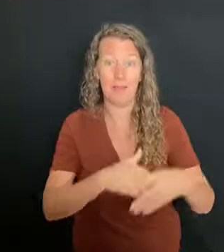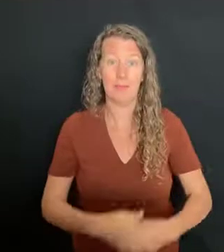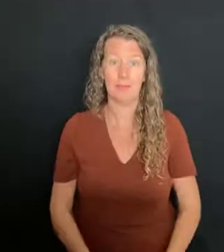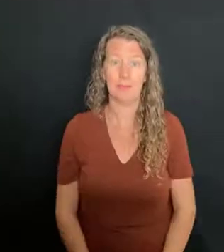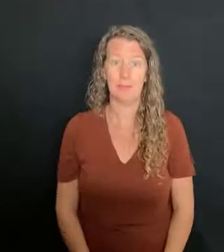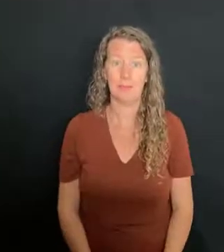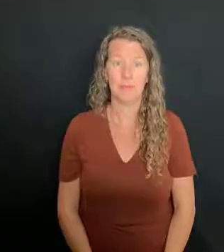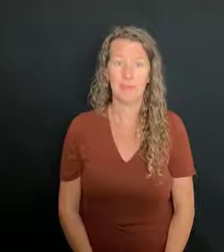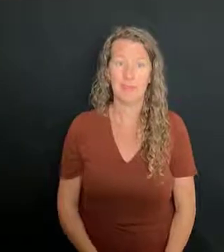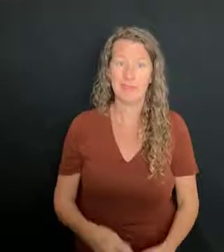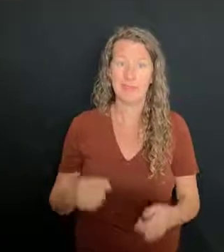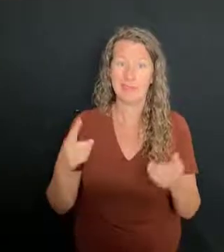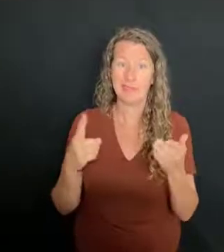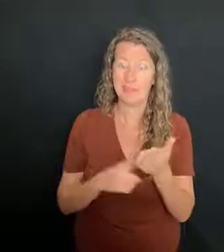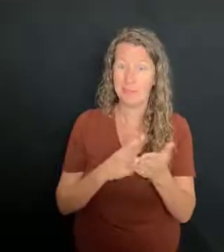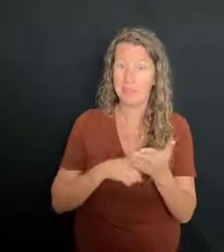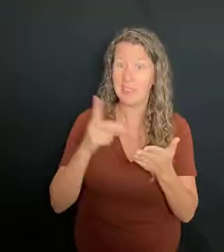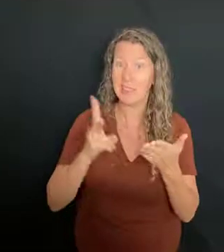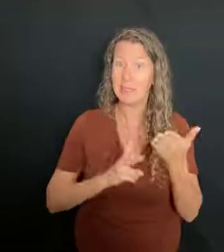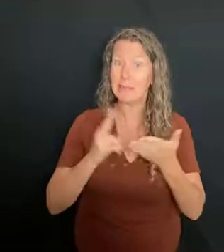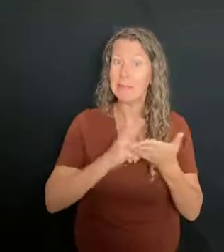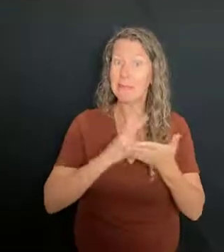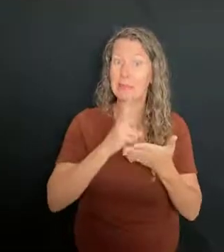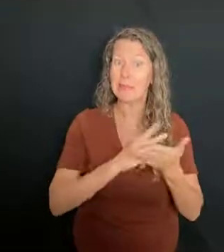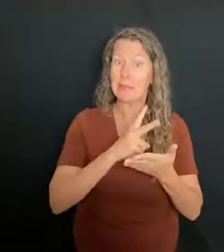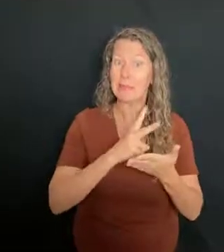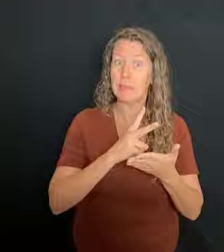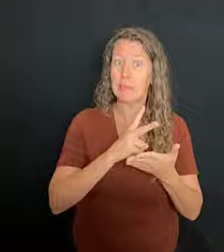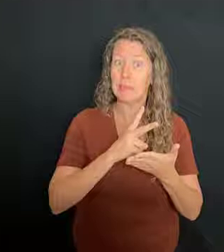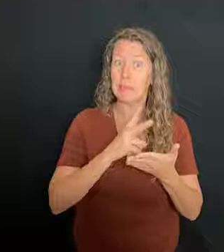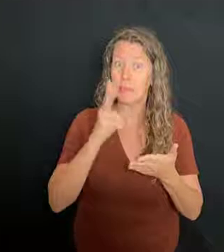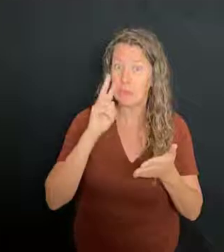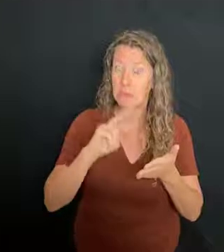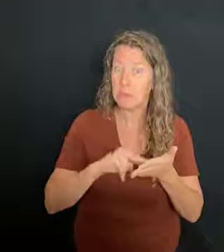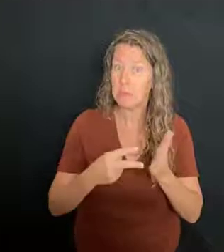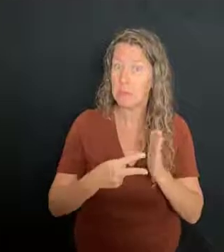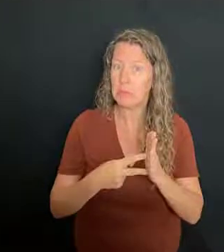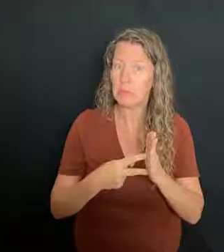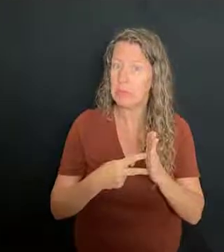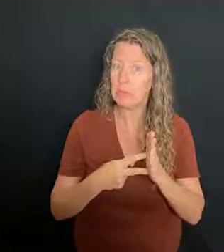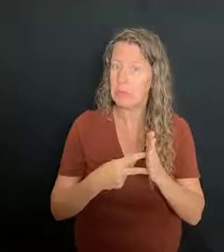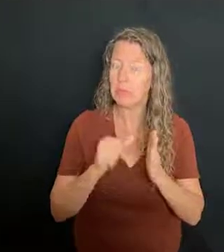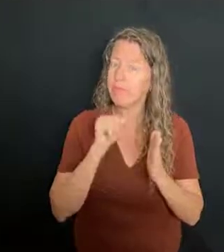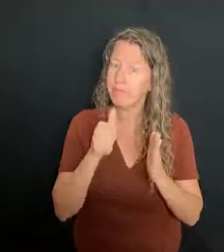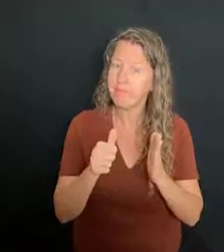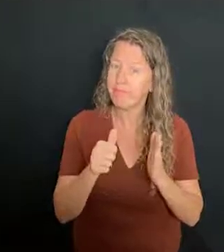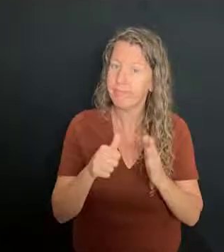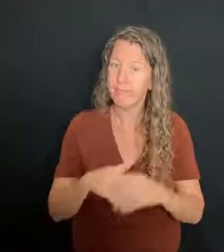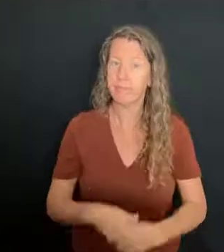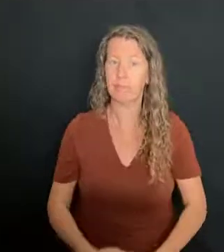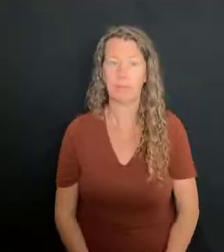[Esther Geiger] Sometimes she would cut things she wasn't supposed to cut. But not on purpose.